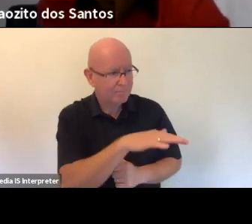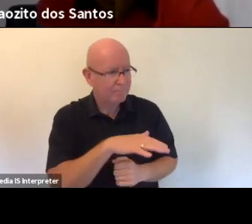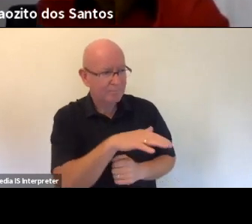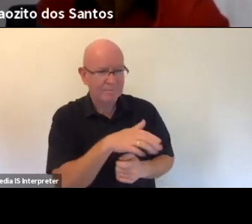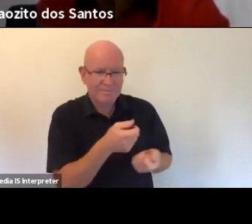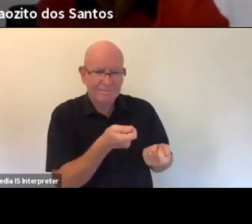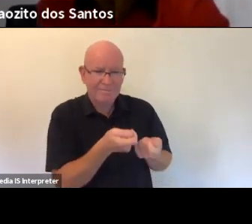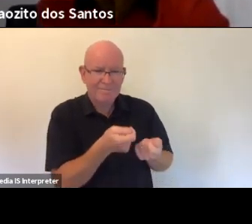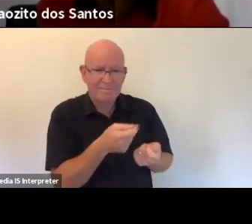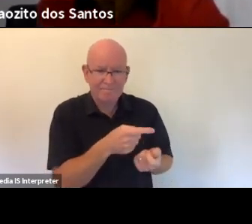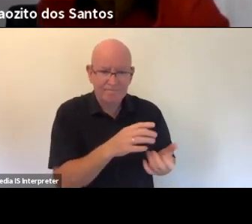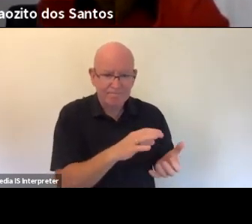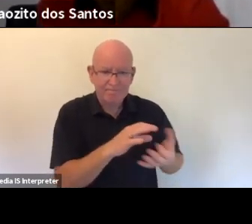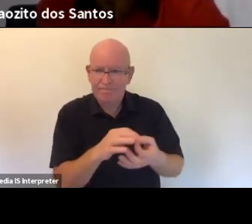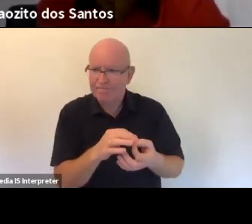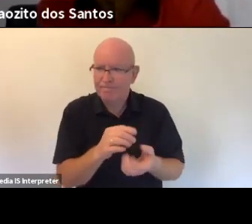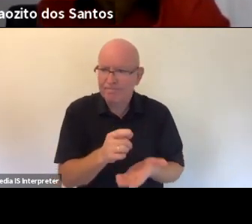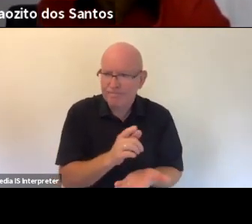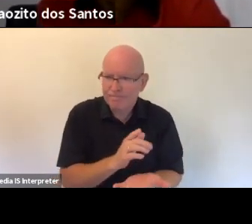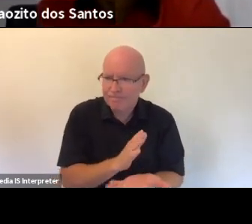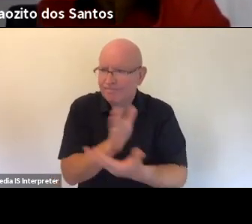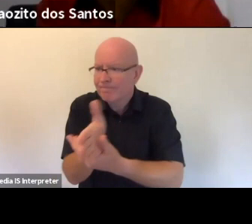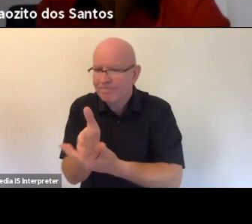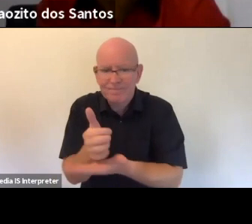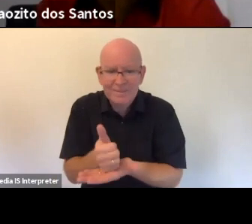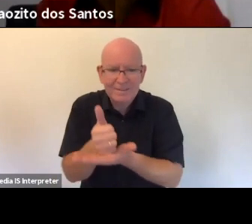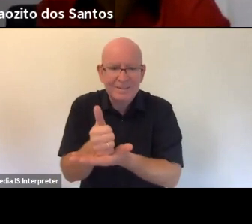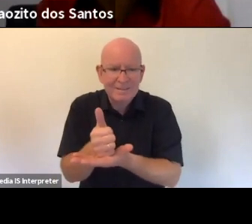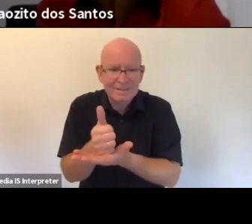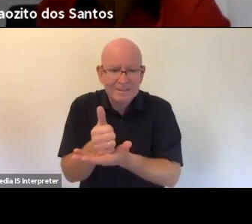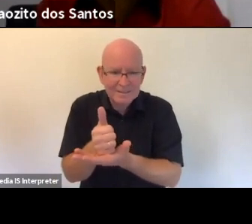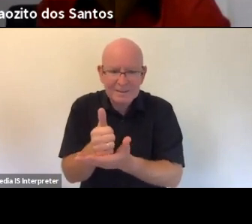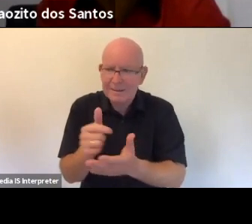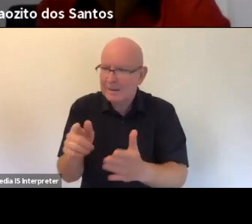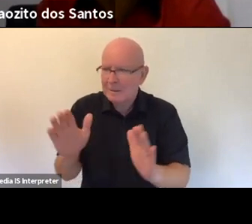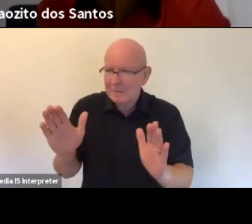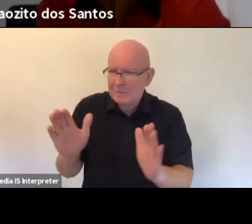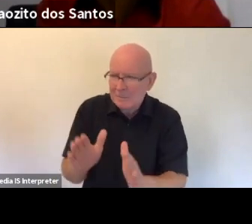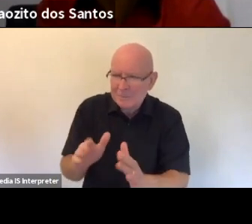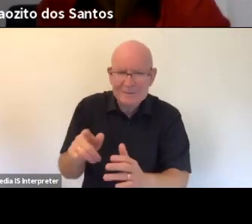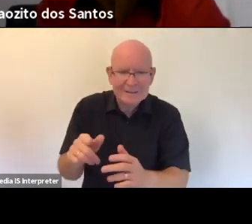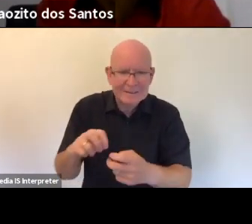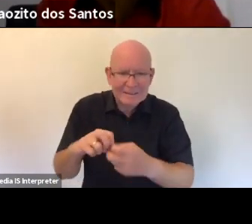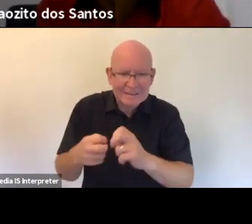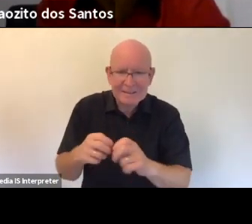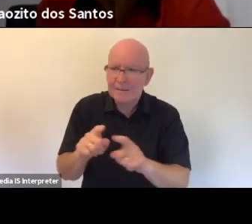for COVID-19 information and food. Intervention of distribution of food is in the seven municipalities